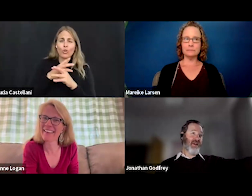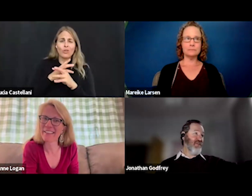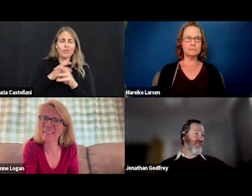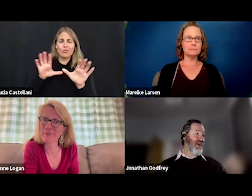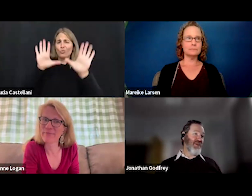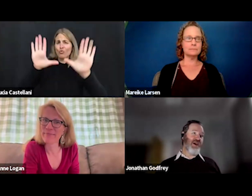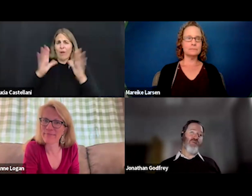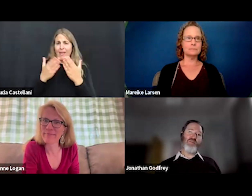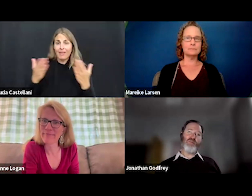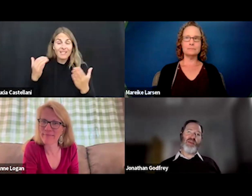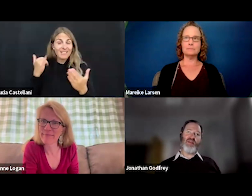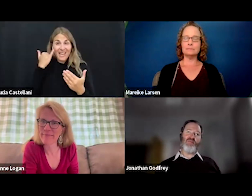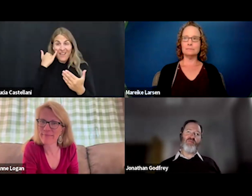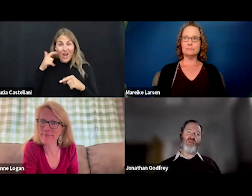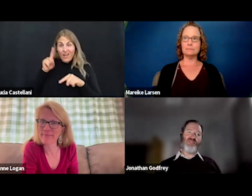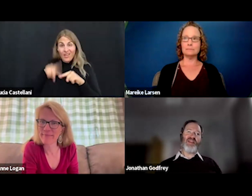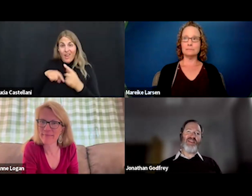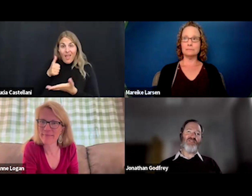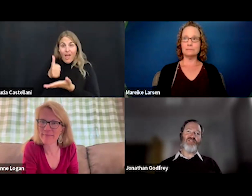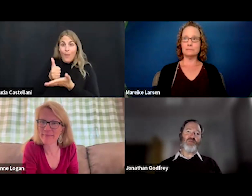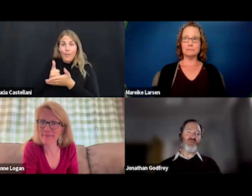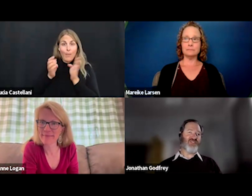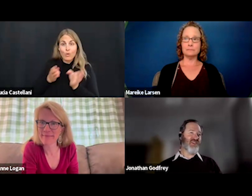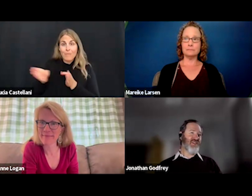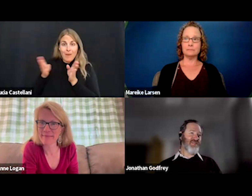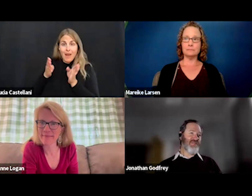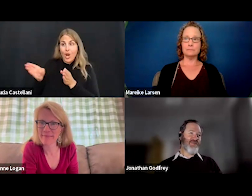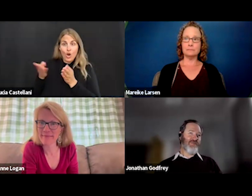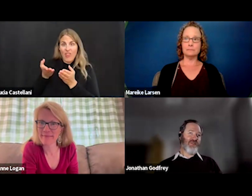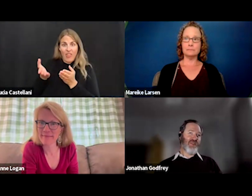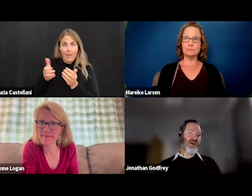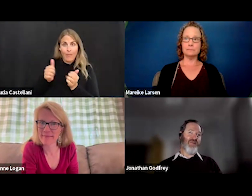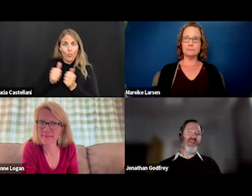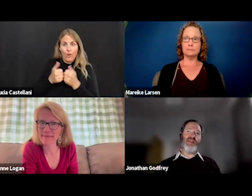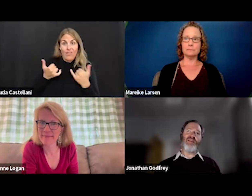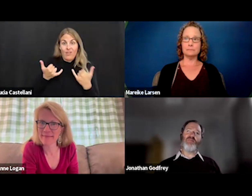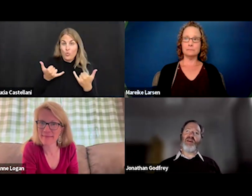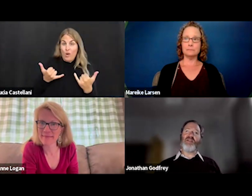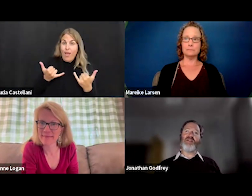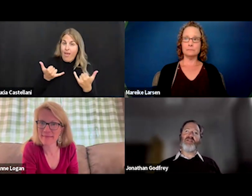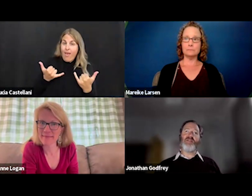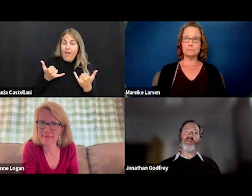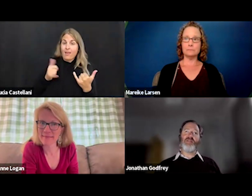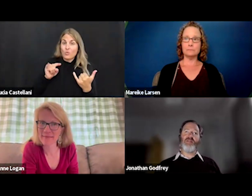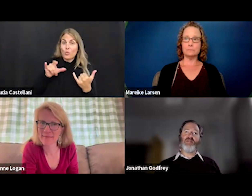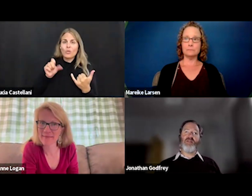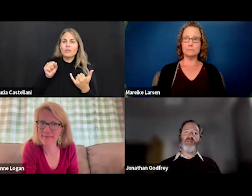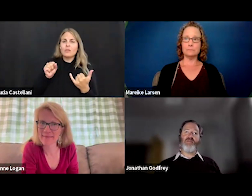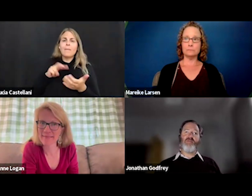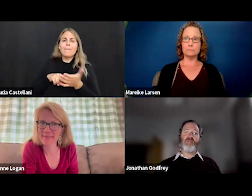And if I don't help prepare them with today's tools, I am letting them down.